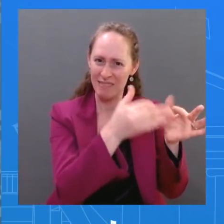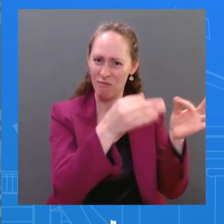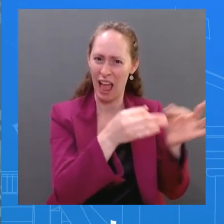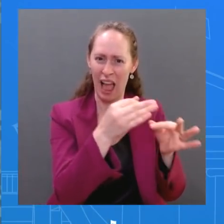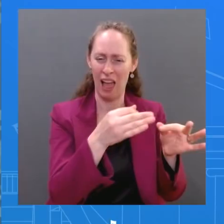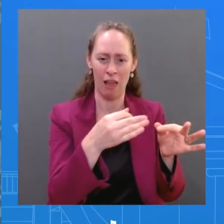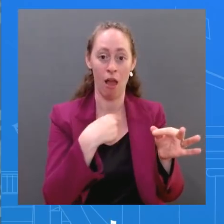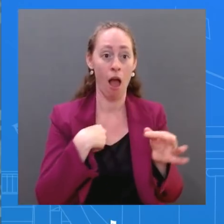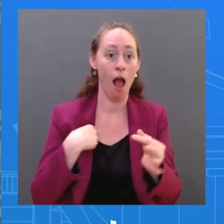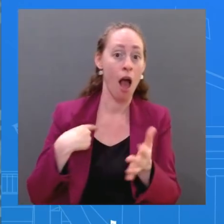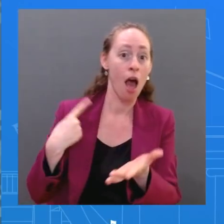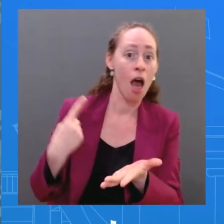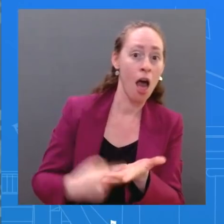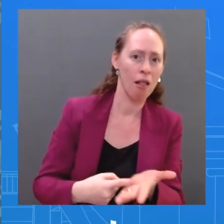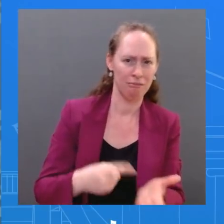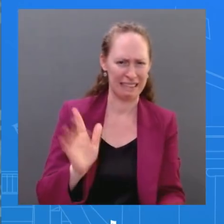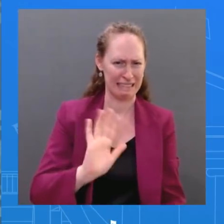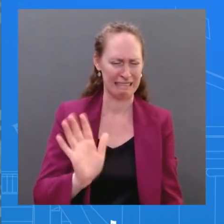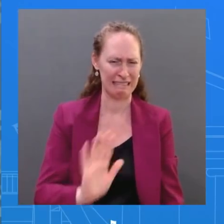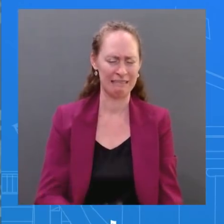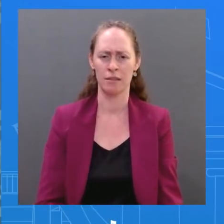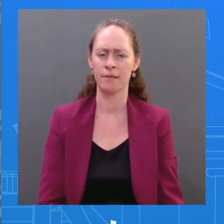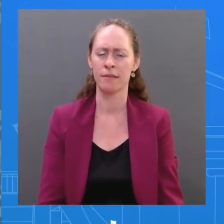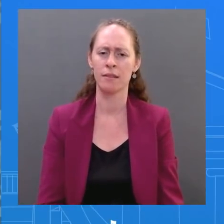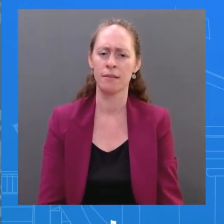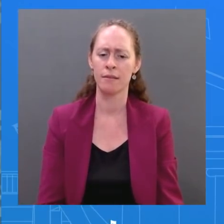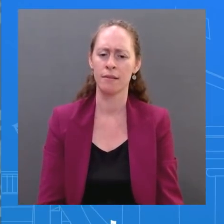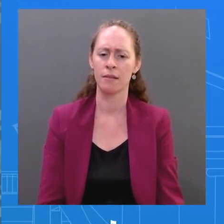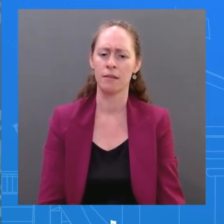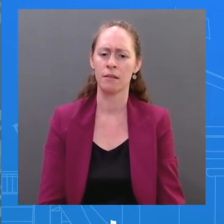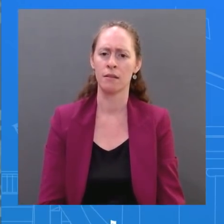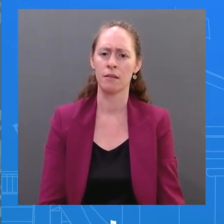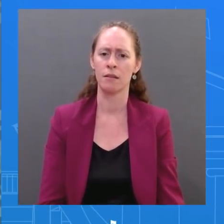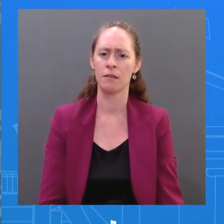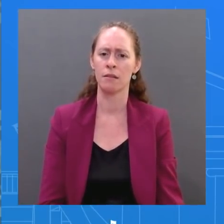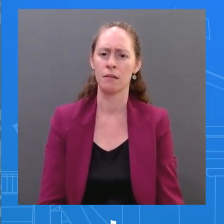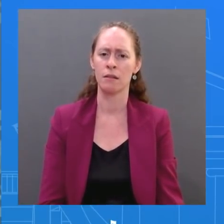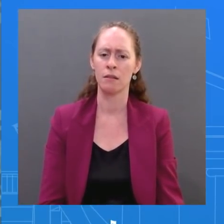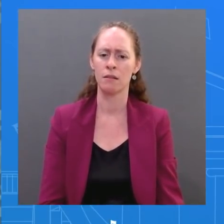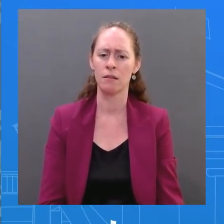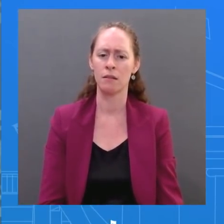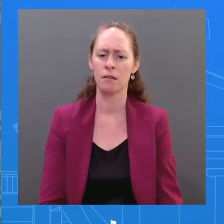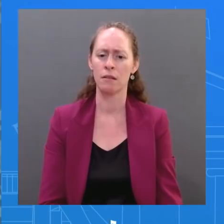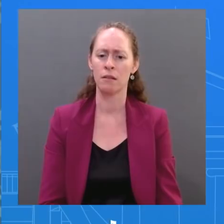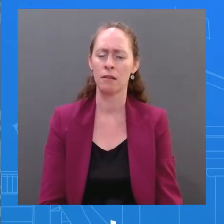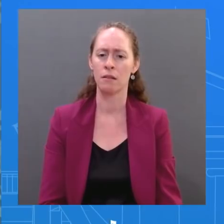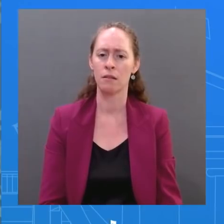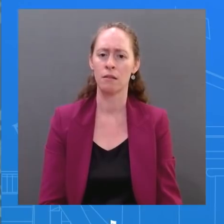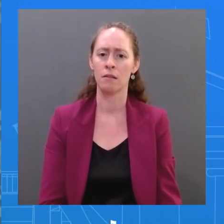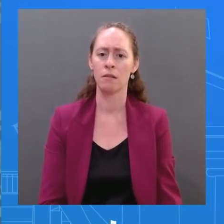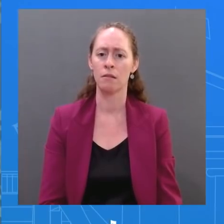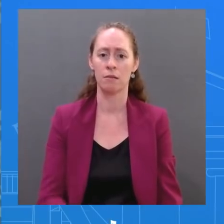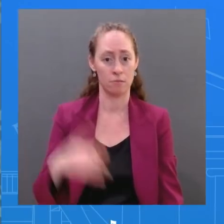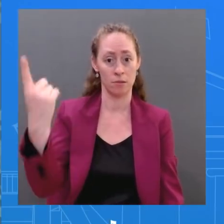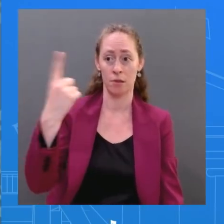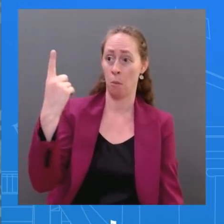I will say that -- I think I was just asked about if this verdict -- her verdict will change anything that we're doing: It will not.